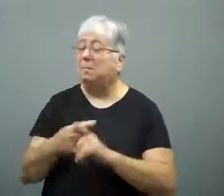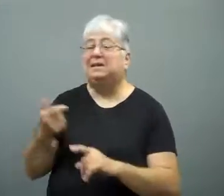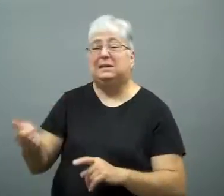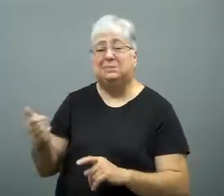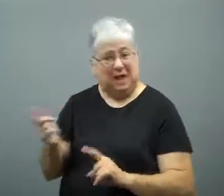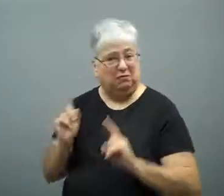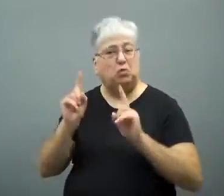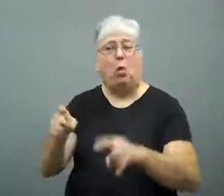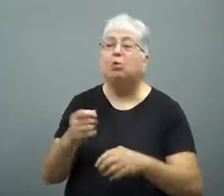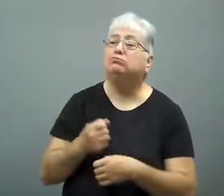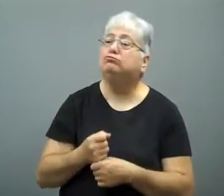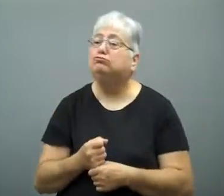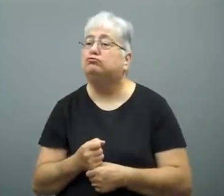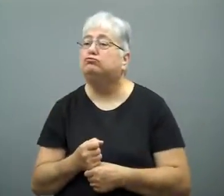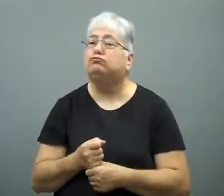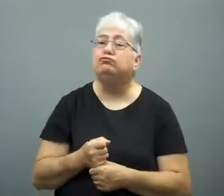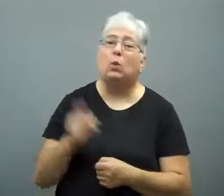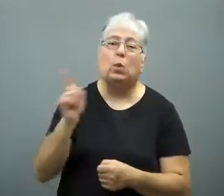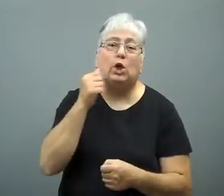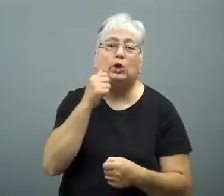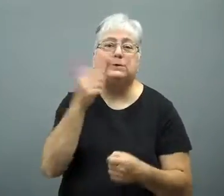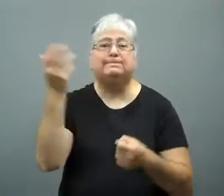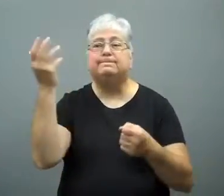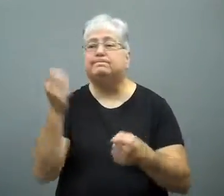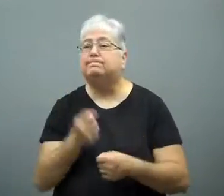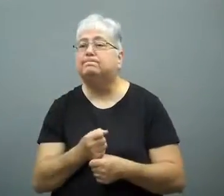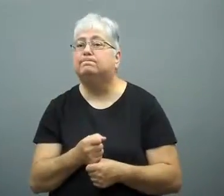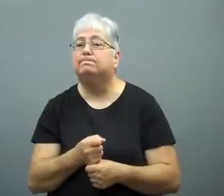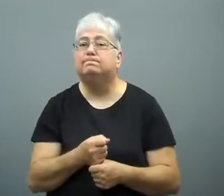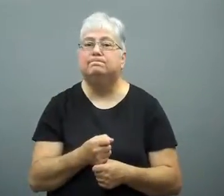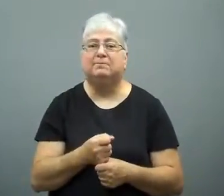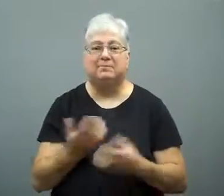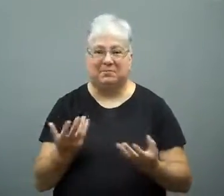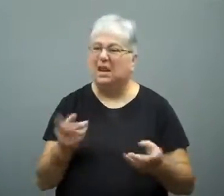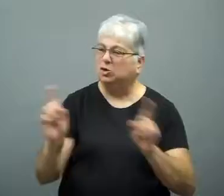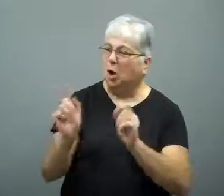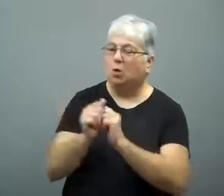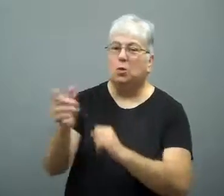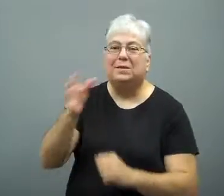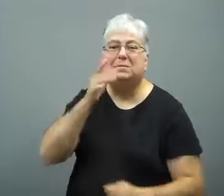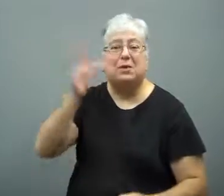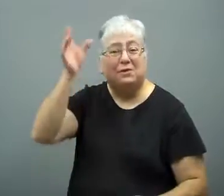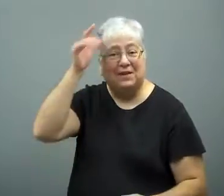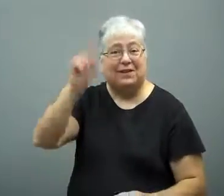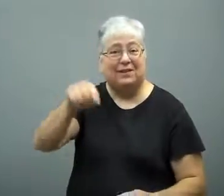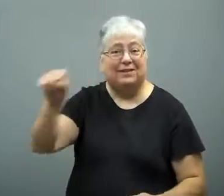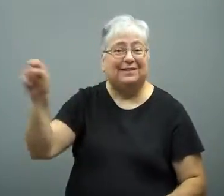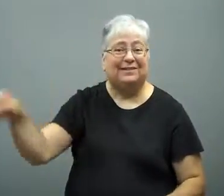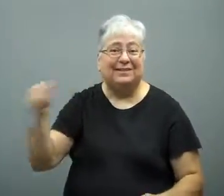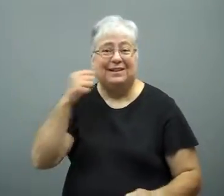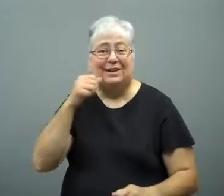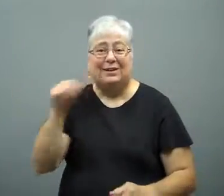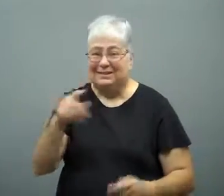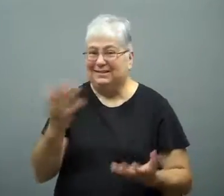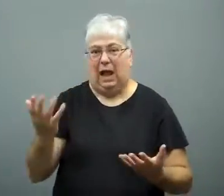He would also attend some of them.